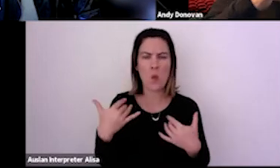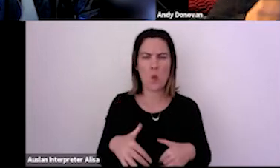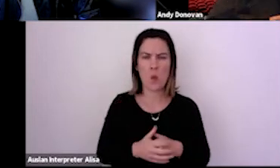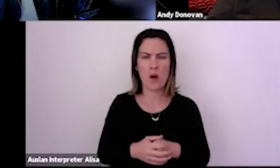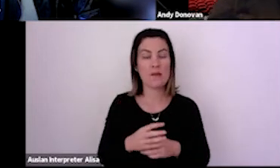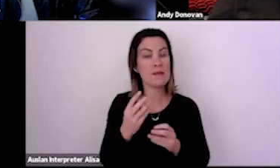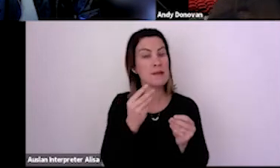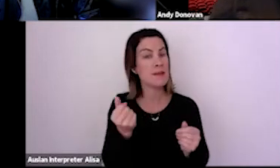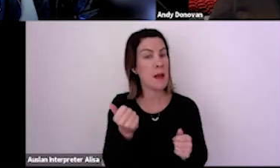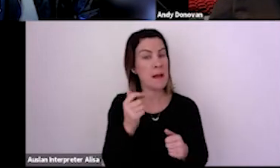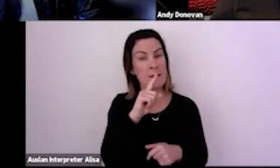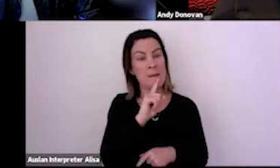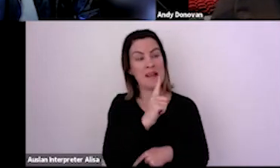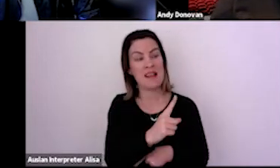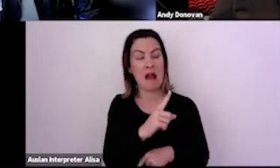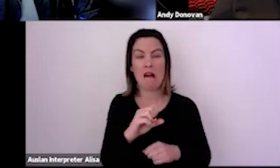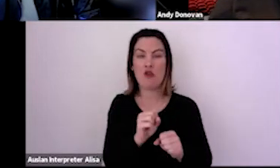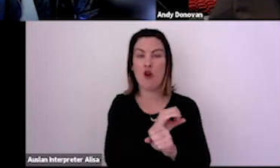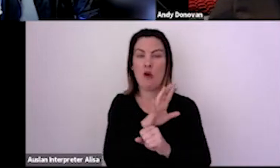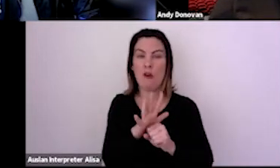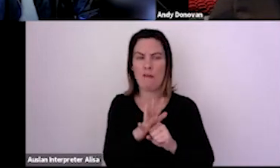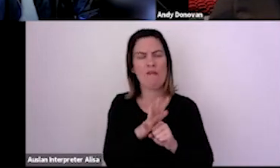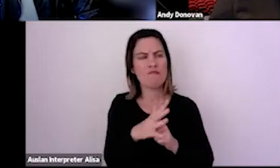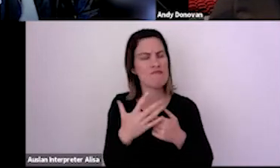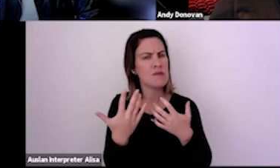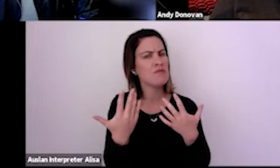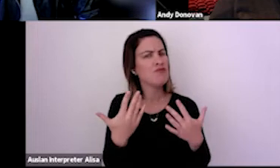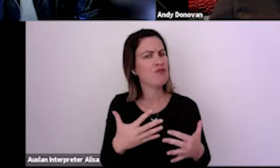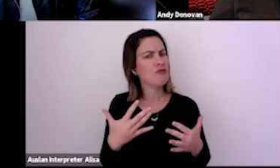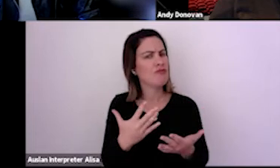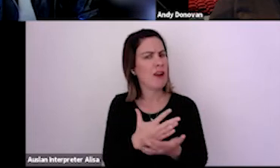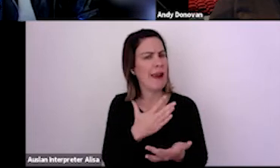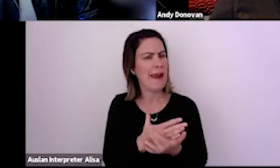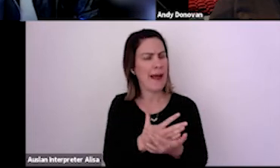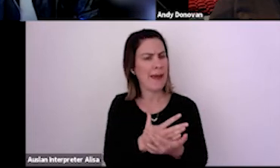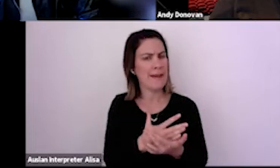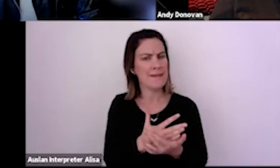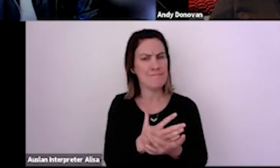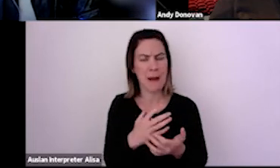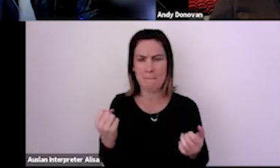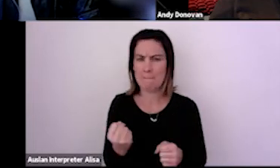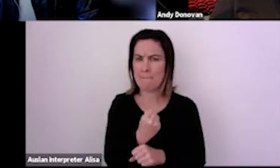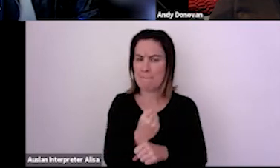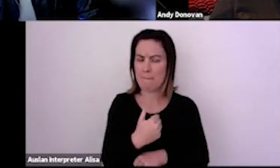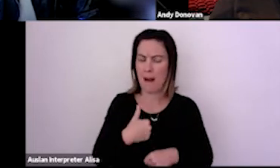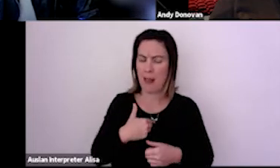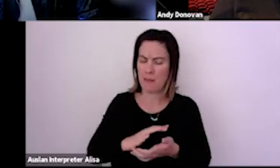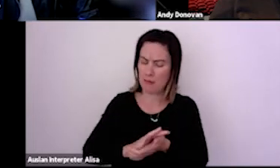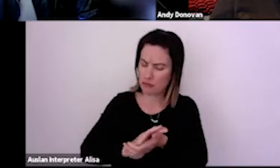reaffirmed the value of arts and culture experiences in their lives. It has made them appreciate it so much more.